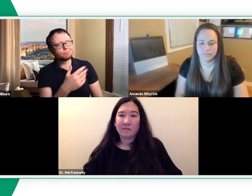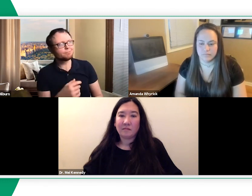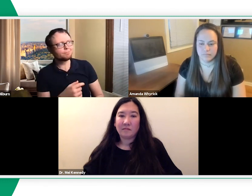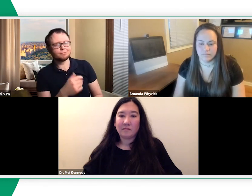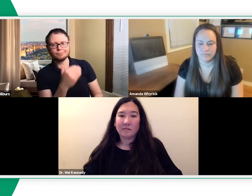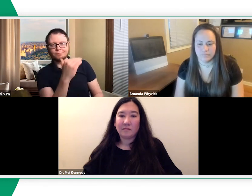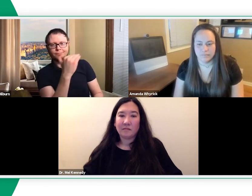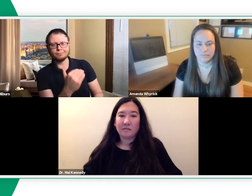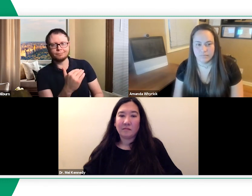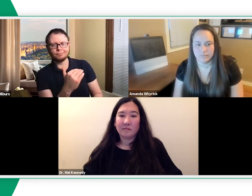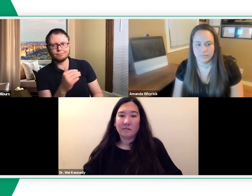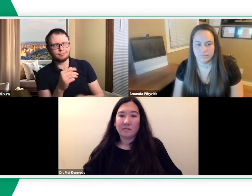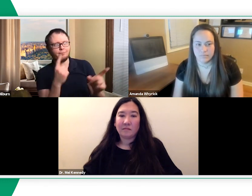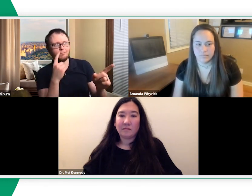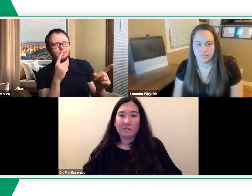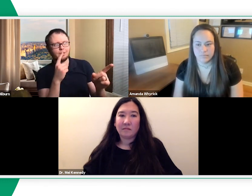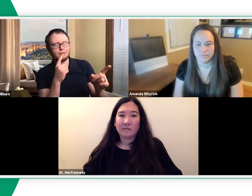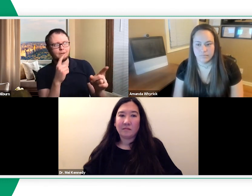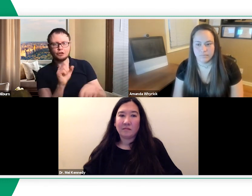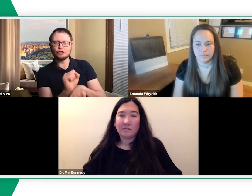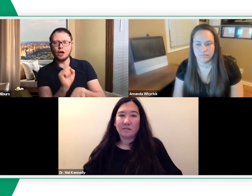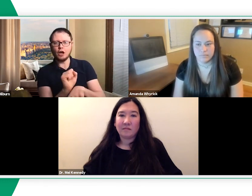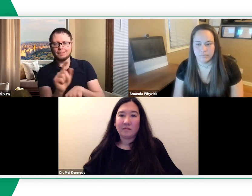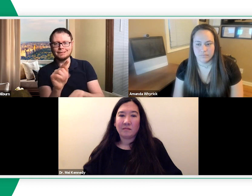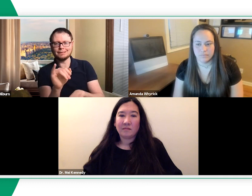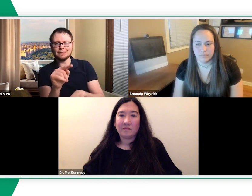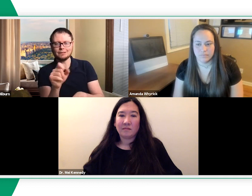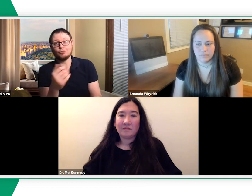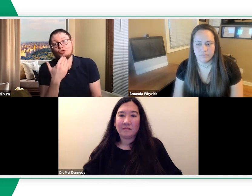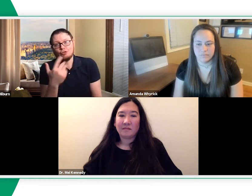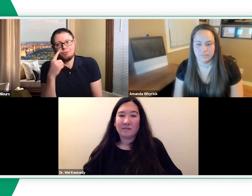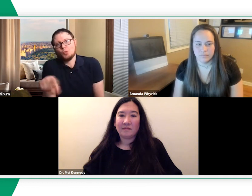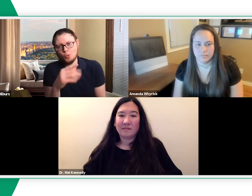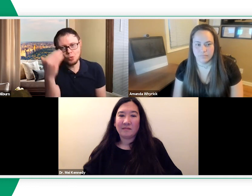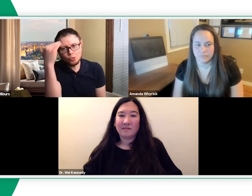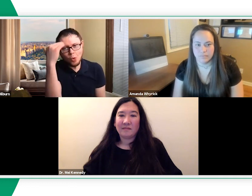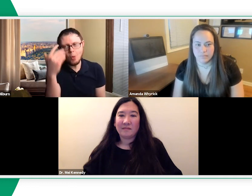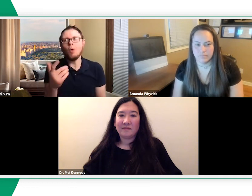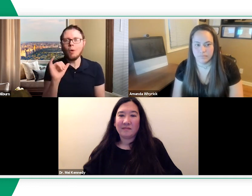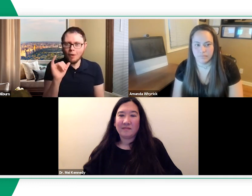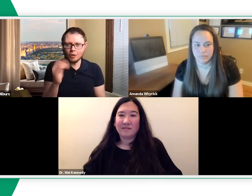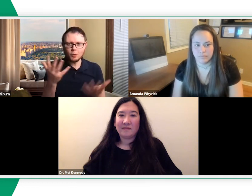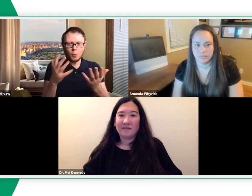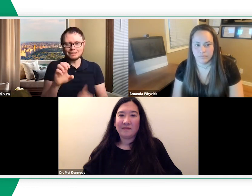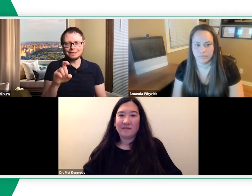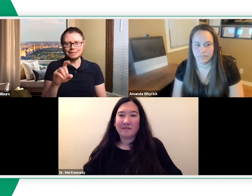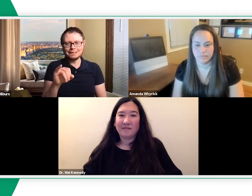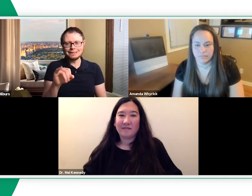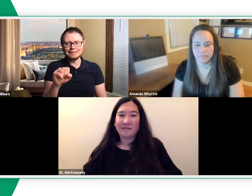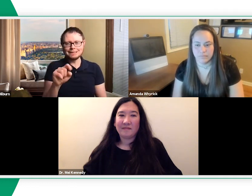as resources. Nice to have here. Also different jobs, which is good for you,